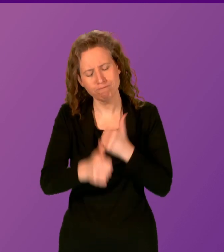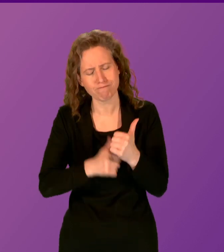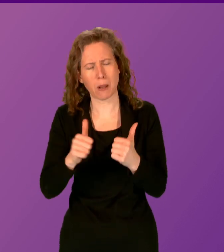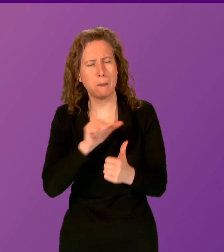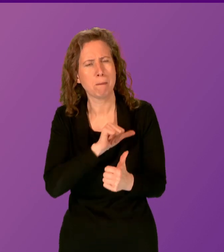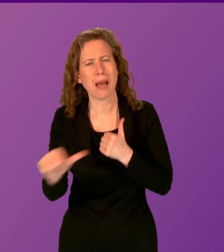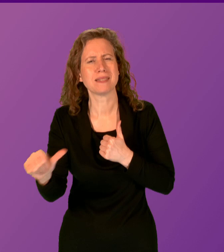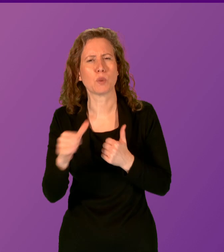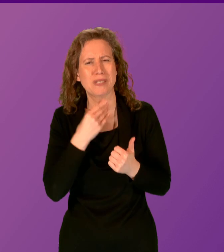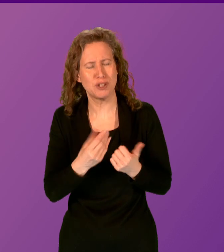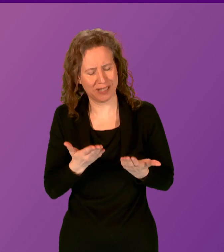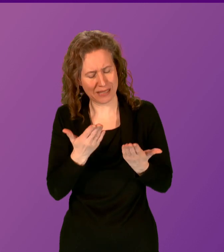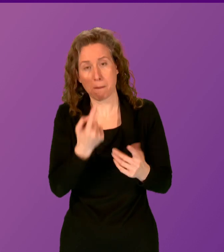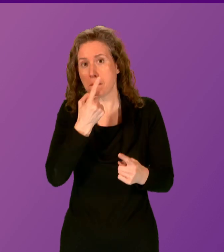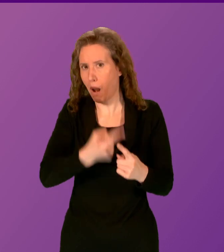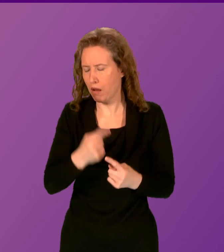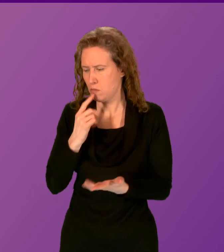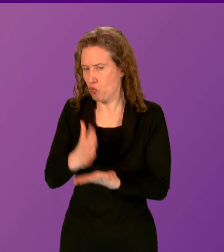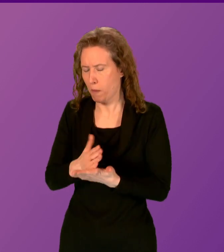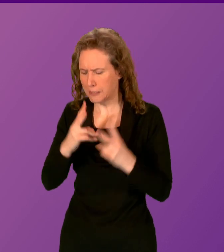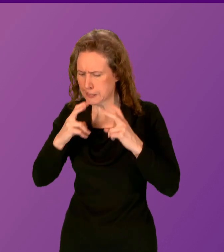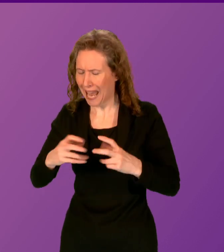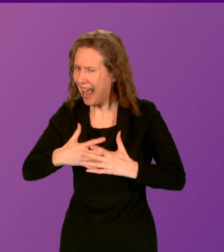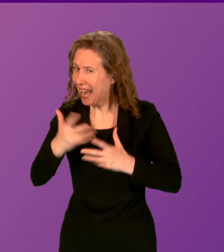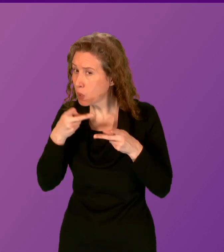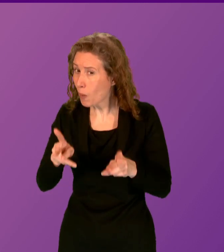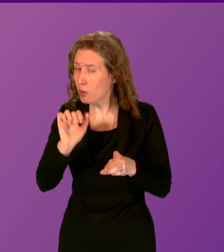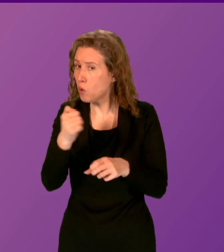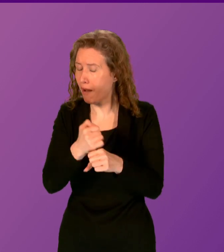and will he pledge to consider any ways in which his Government can introduce screening